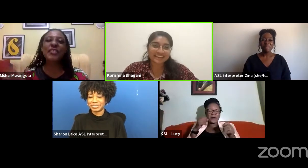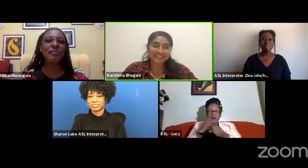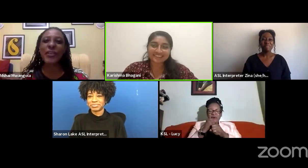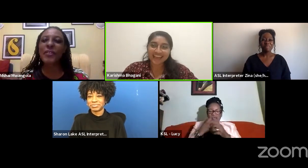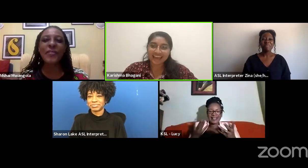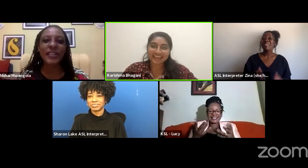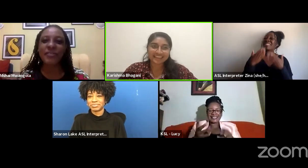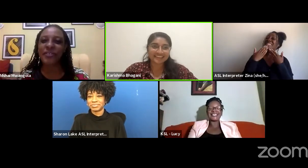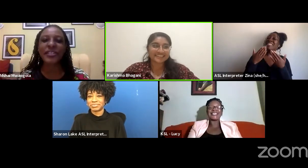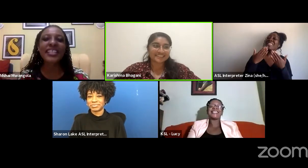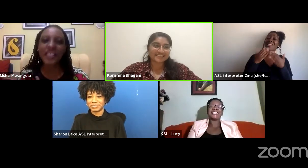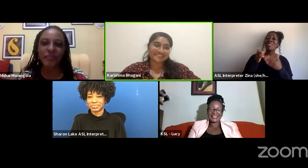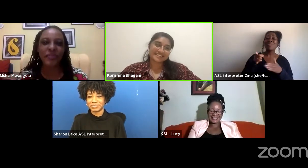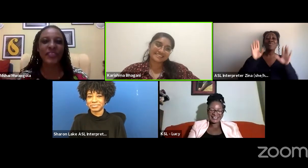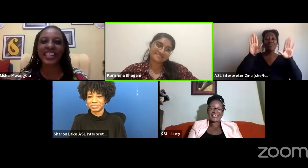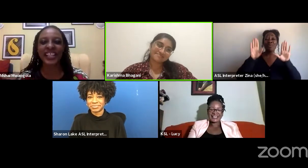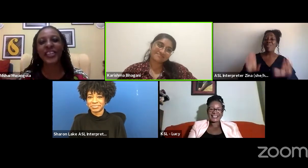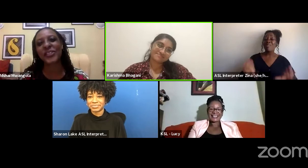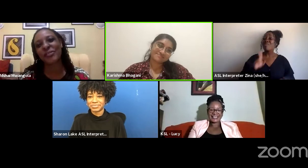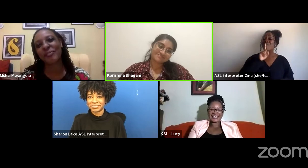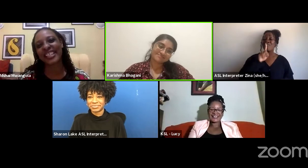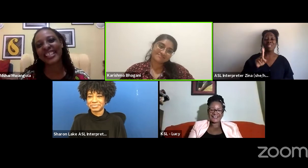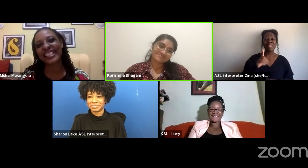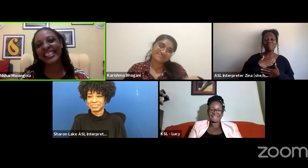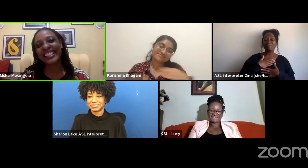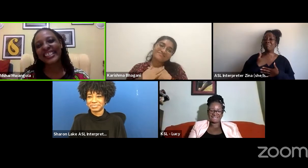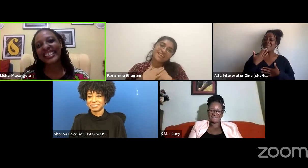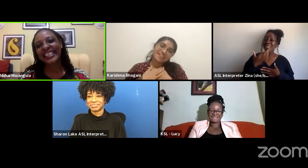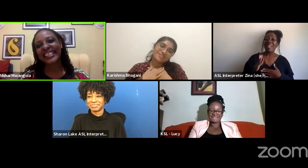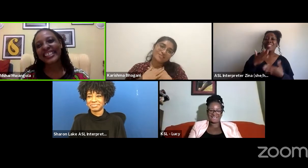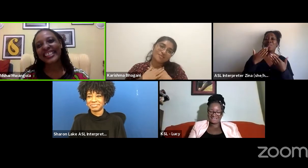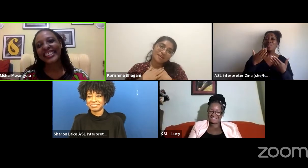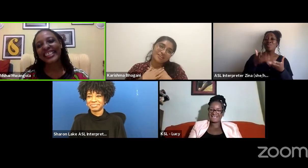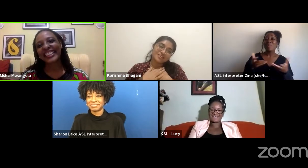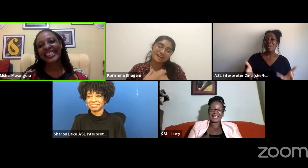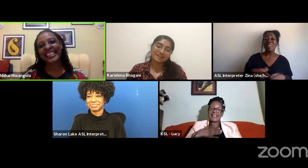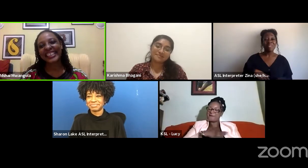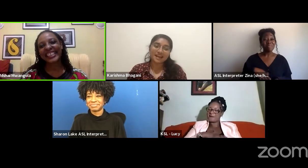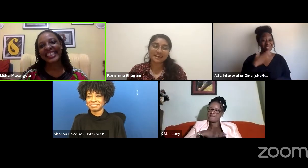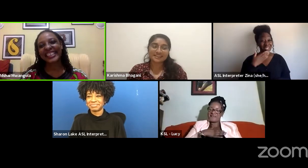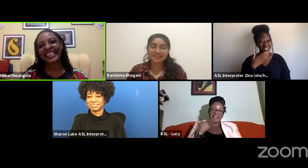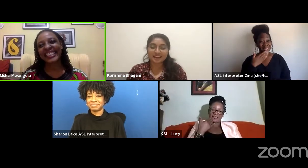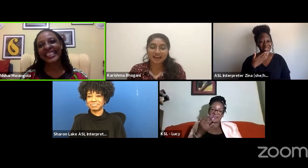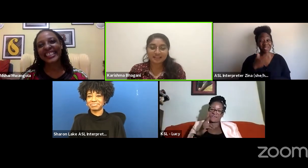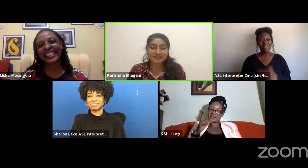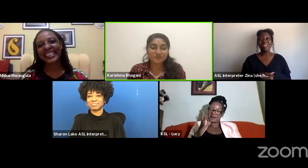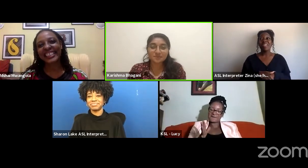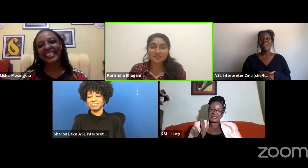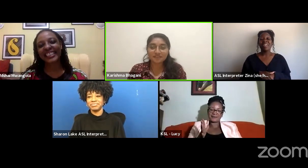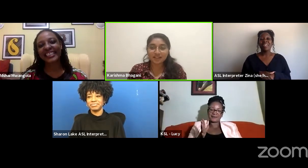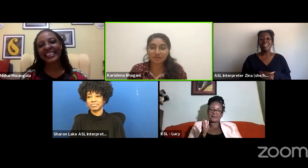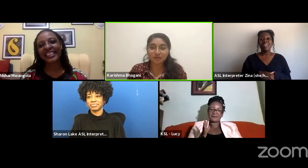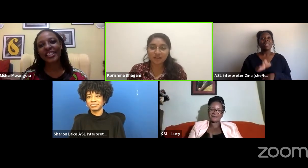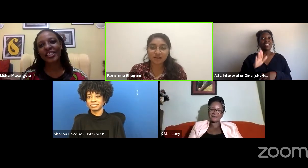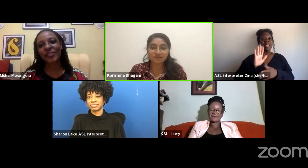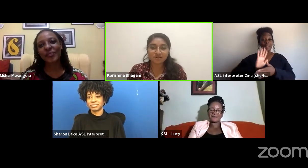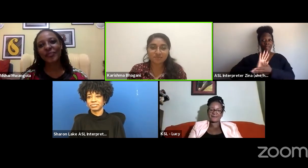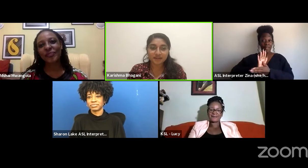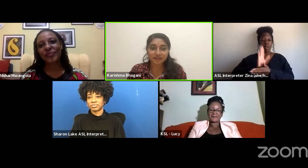Thank you, Karishma. You were wonderful. Such a privilege. Thank you so much. Thank you so much. And this will be available on the HowlRound page